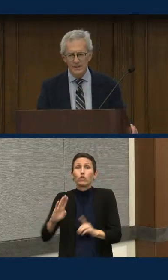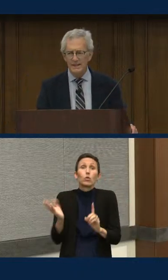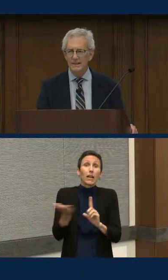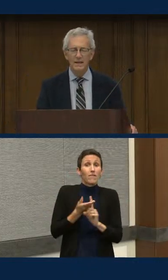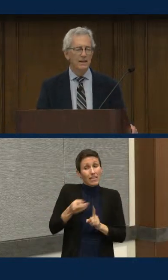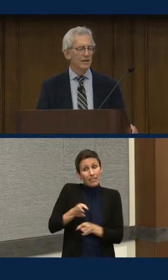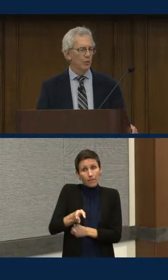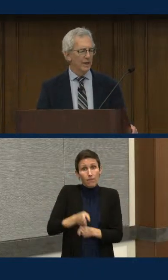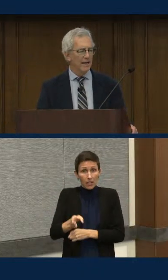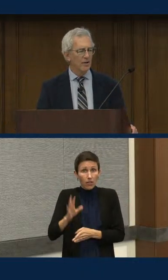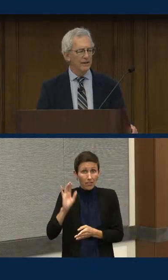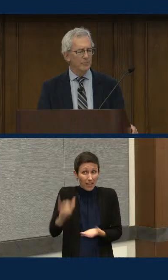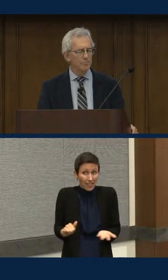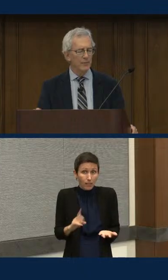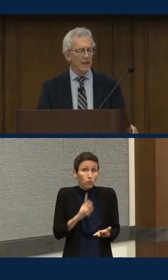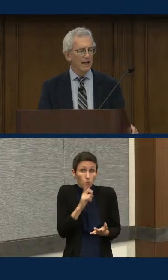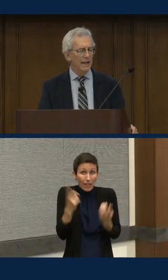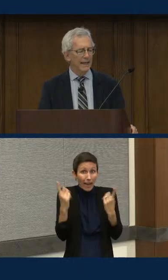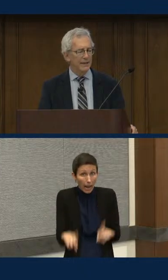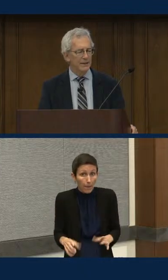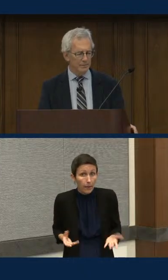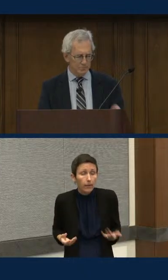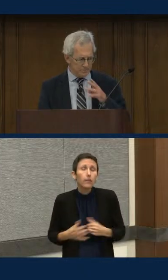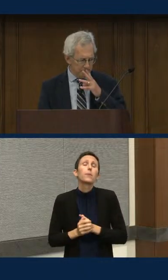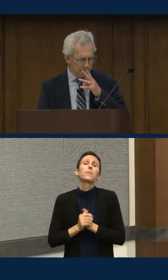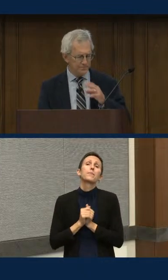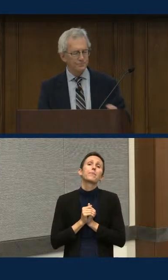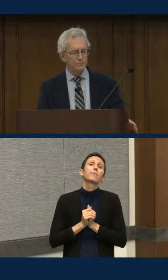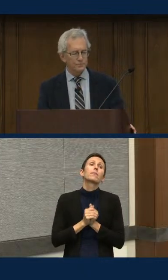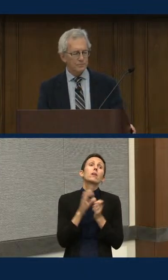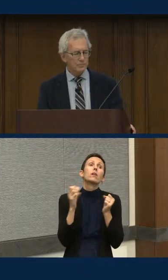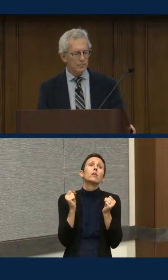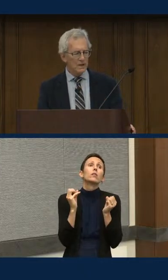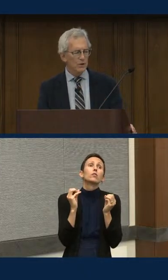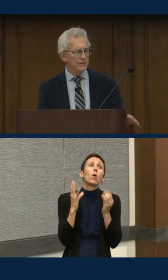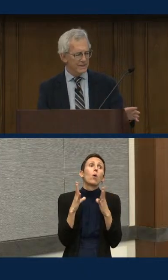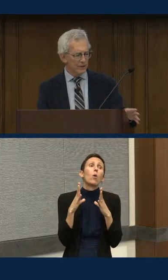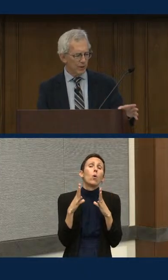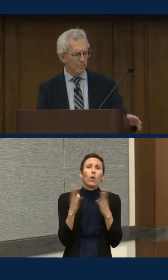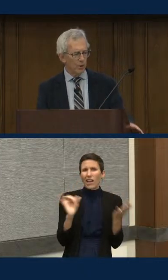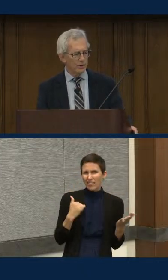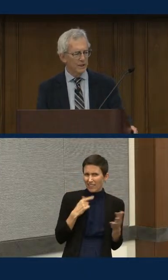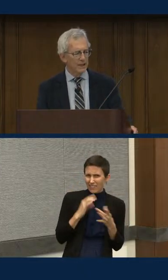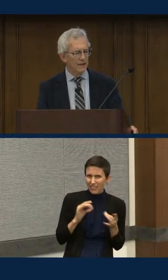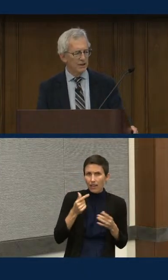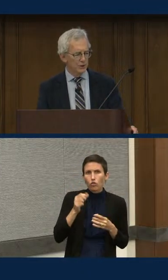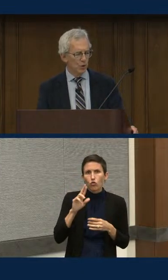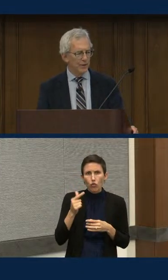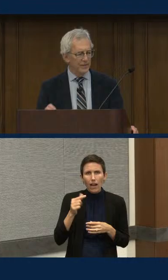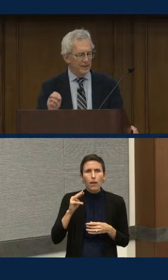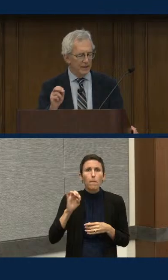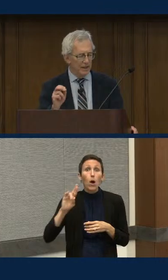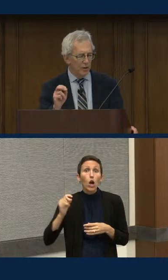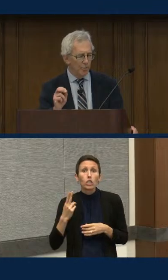reality. And so as I said Greg